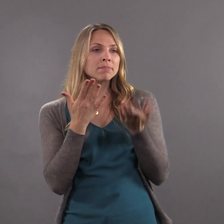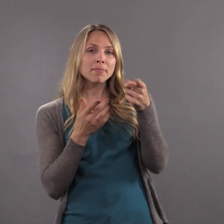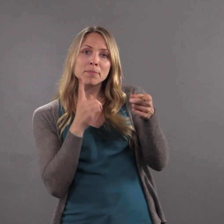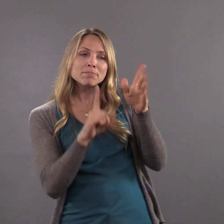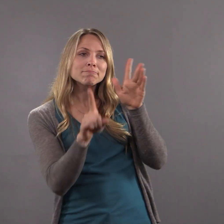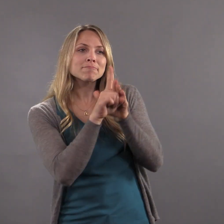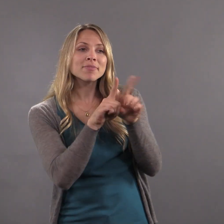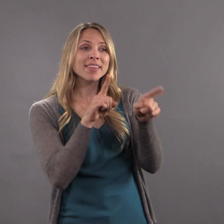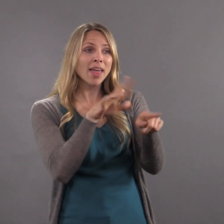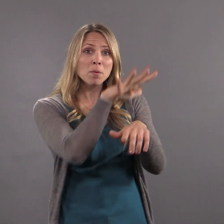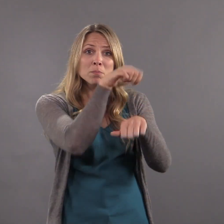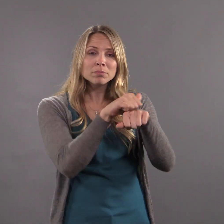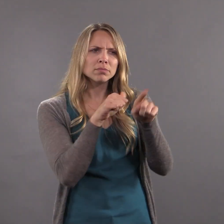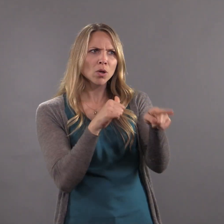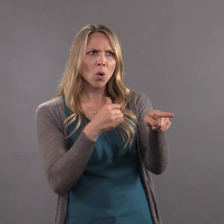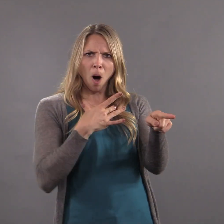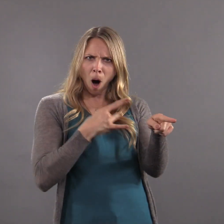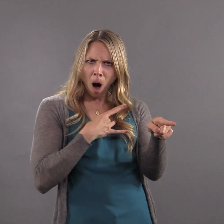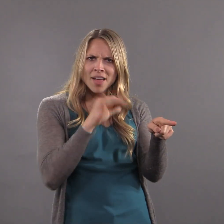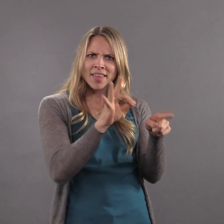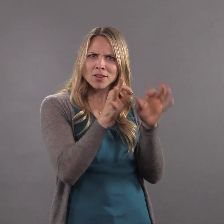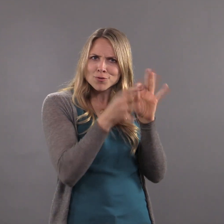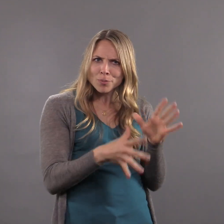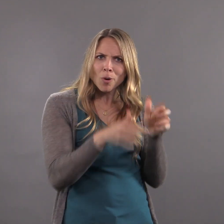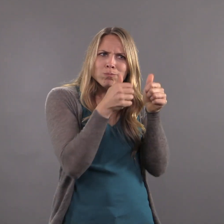Did you like that interpreter and add them to your preferred list?